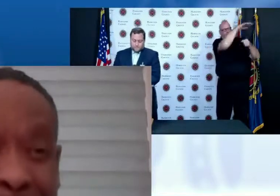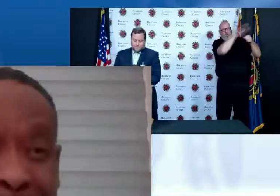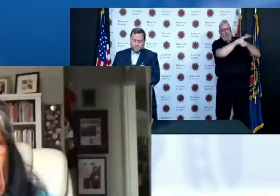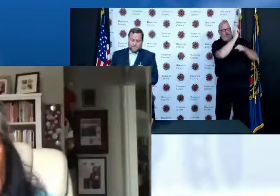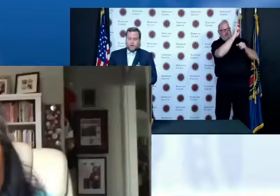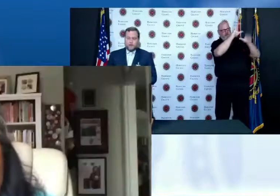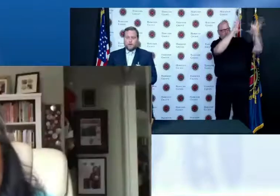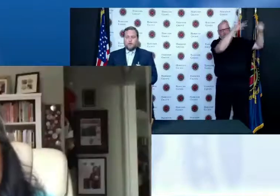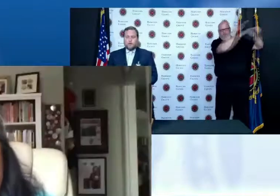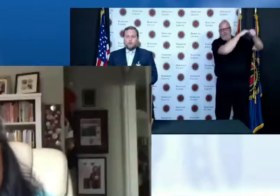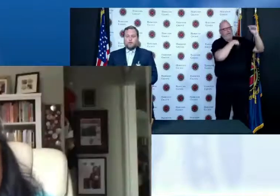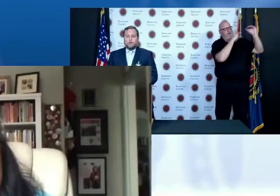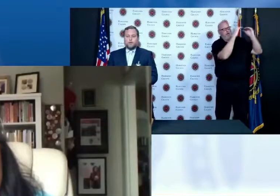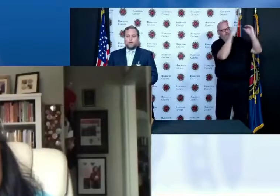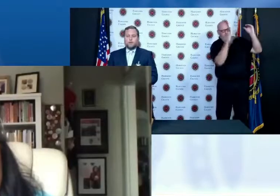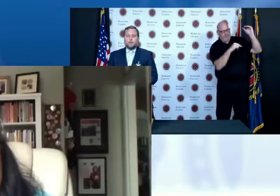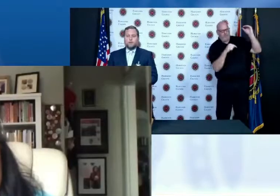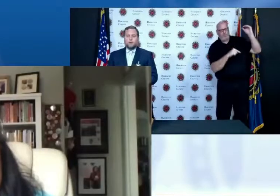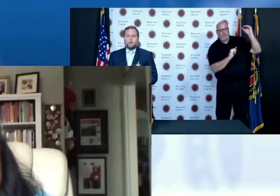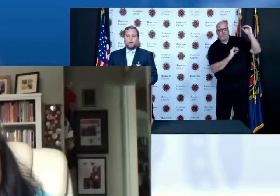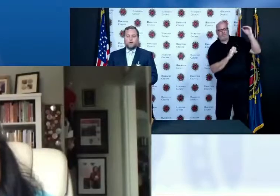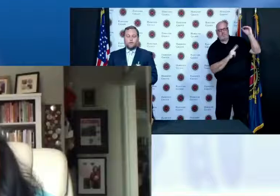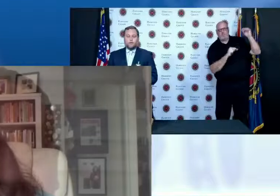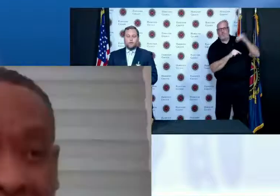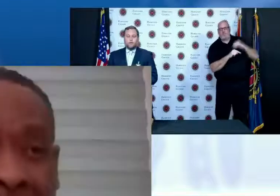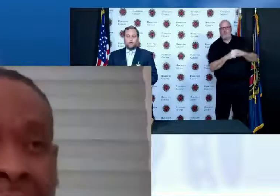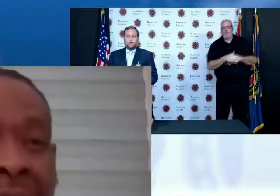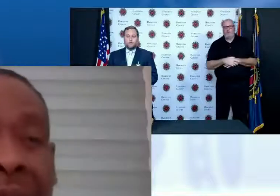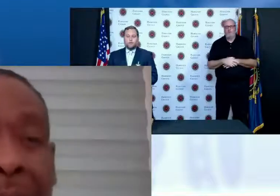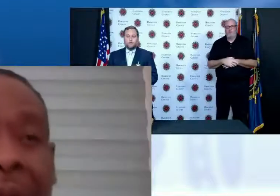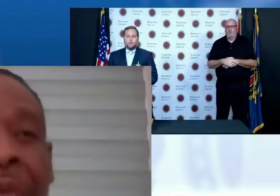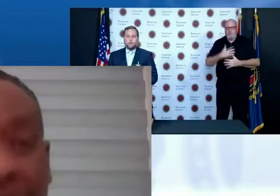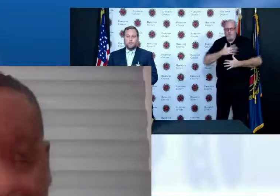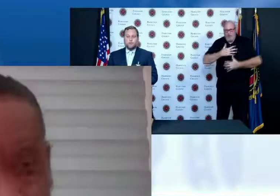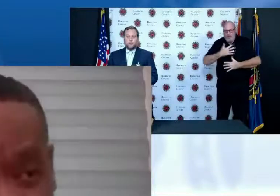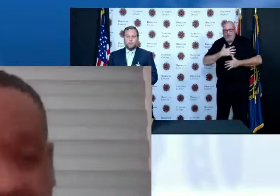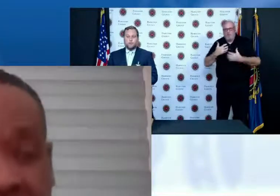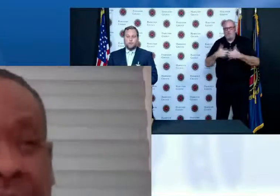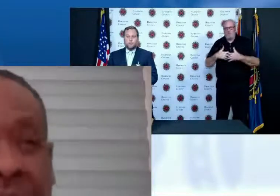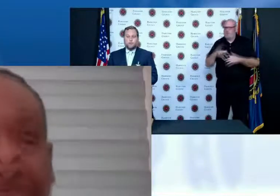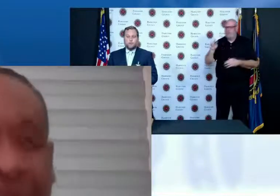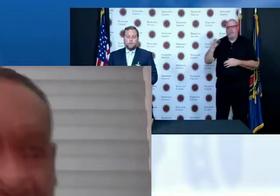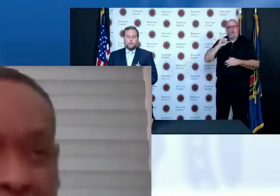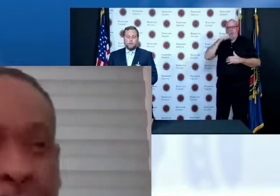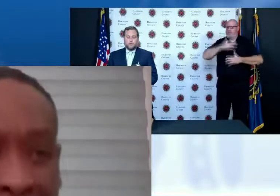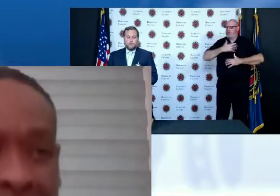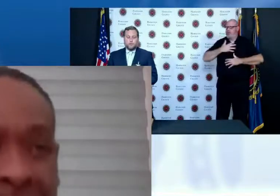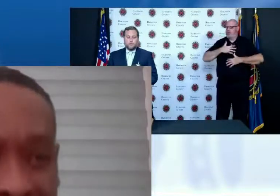on a ventilator thankfully I was not on the vent but I was on consistent oxygen while in there